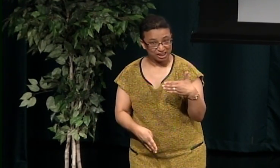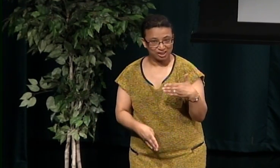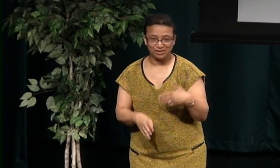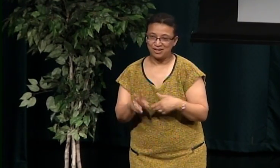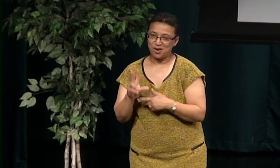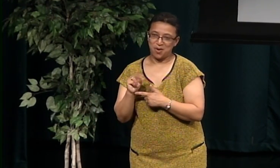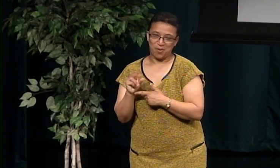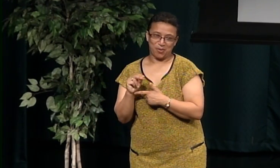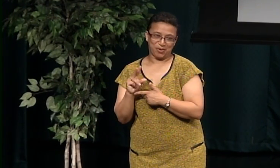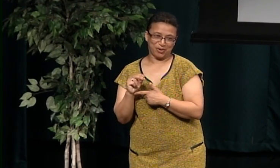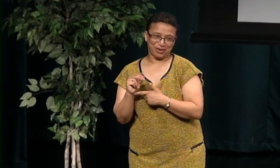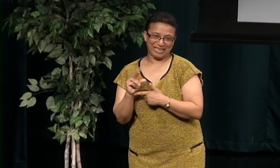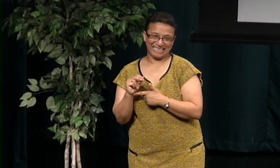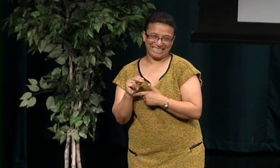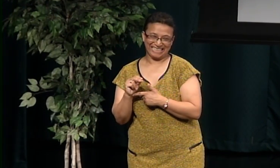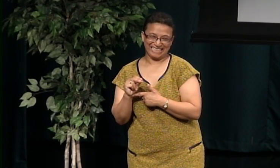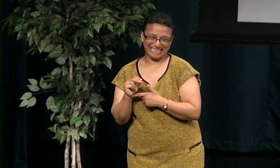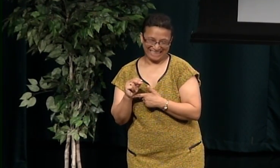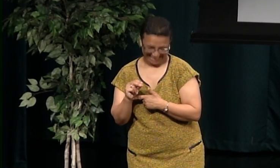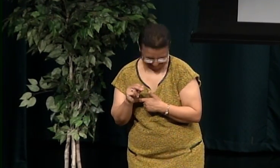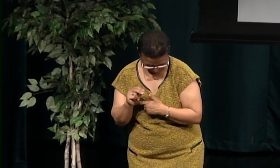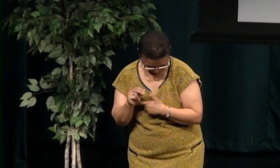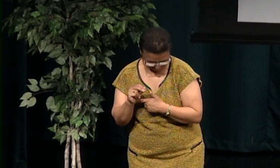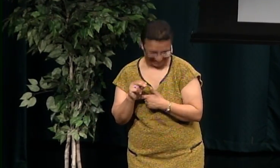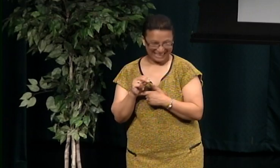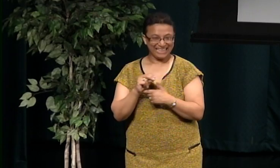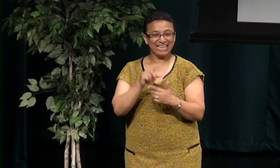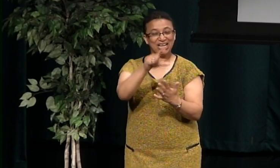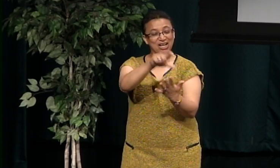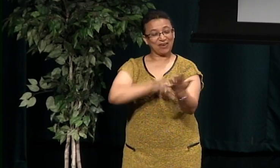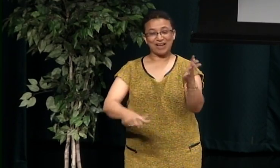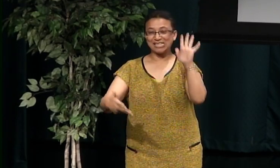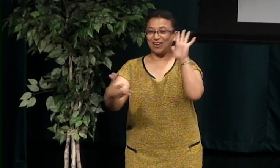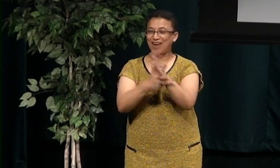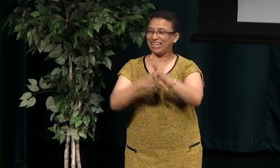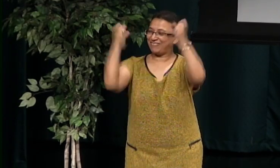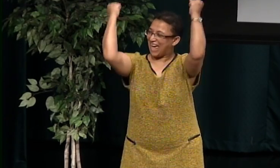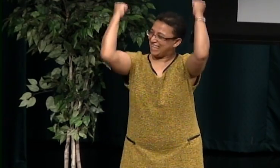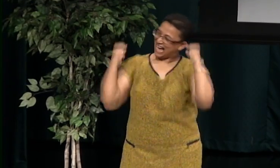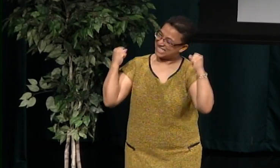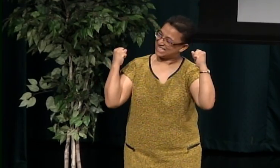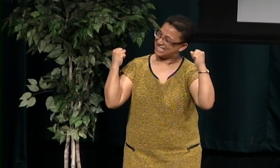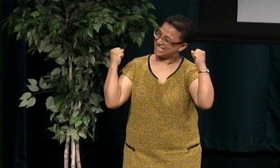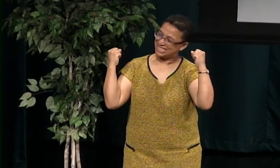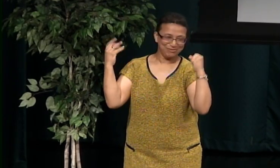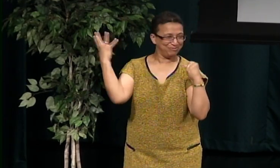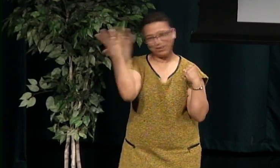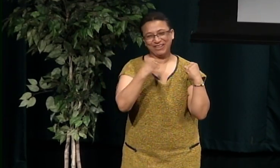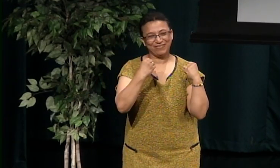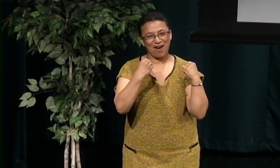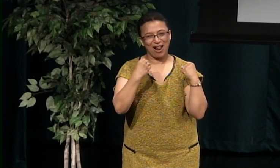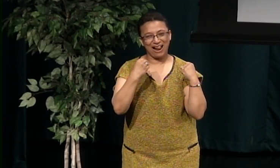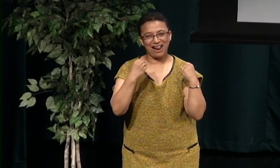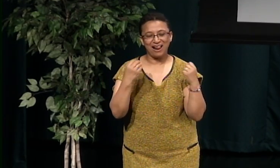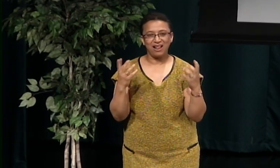But that was just the beginning. We were very happy it was ratified